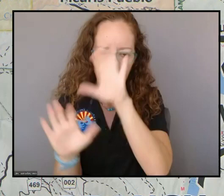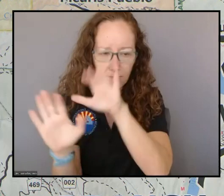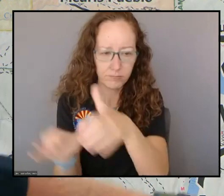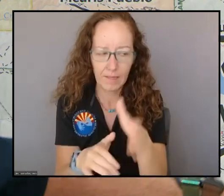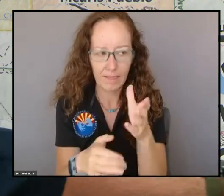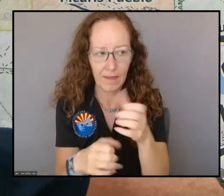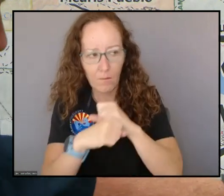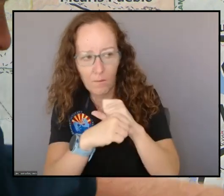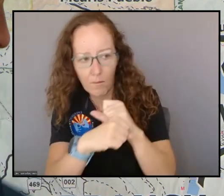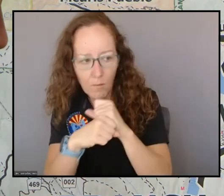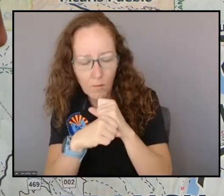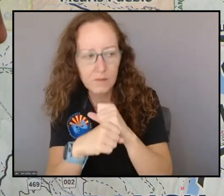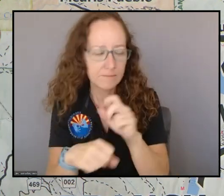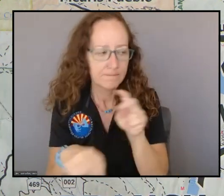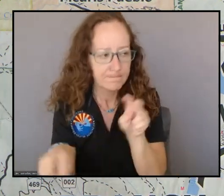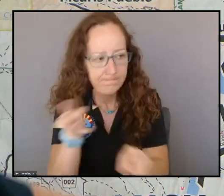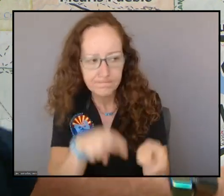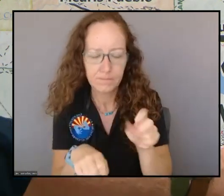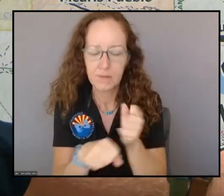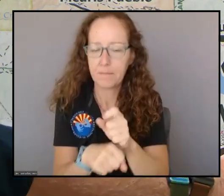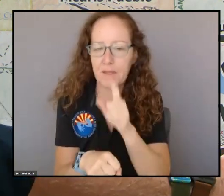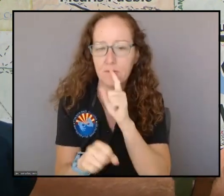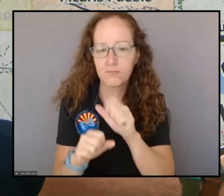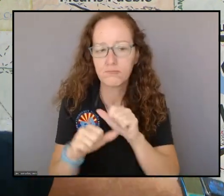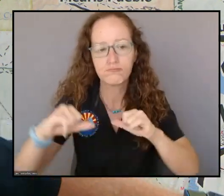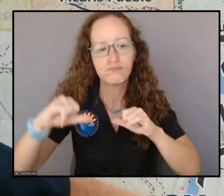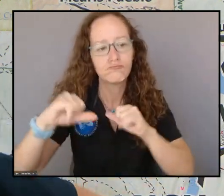make sure that it's secure. Likewise we have crews working